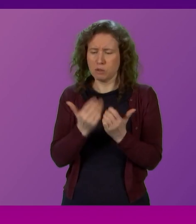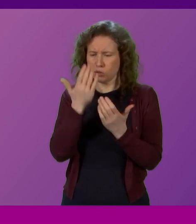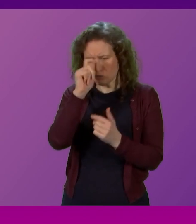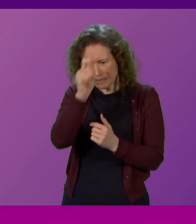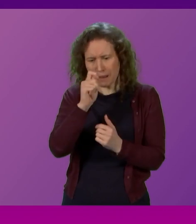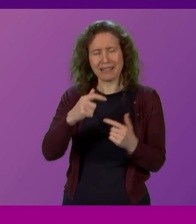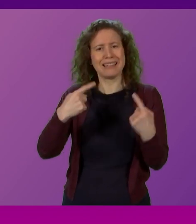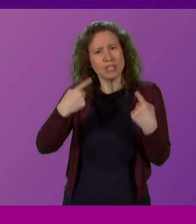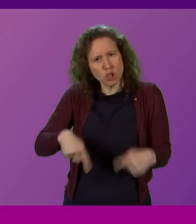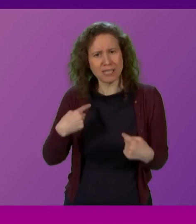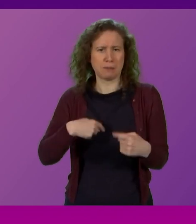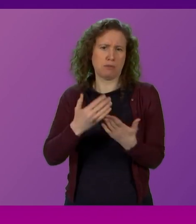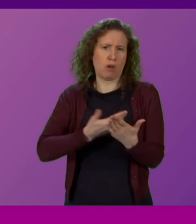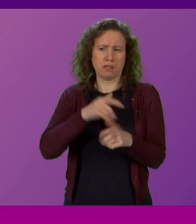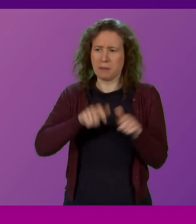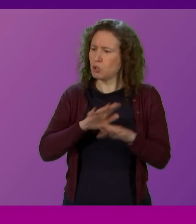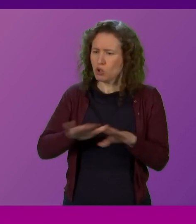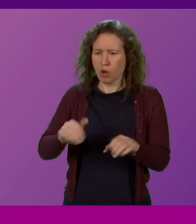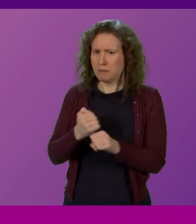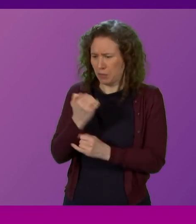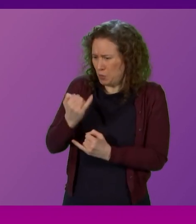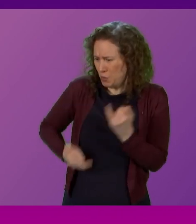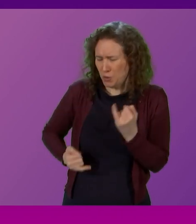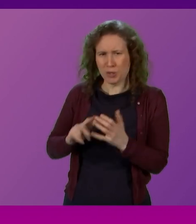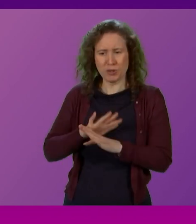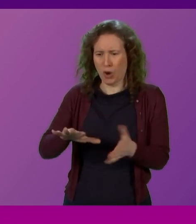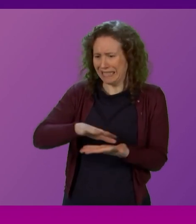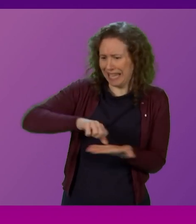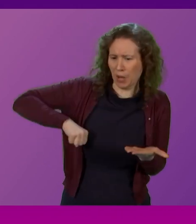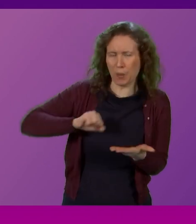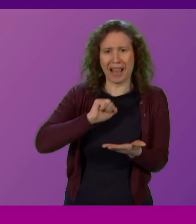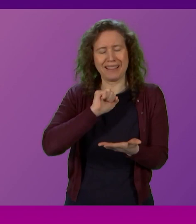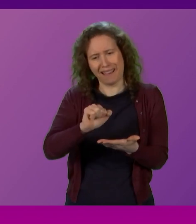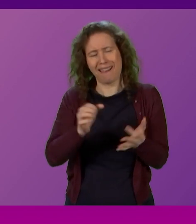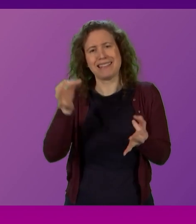than pouring fuel on fires or taking away workers’ democratic rights.